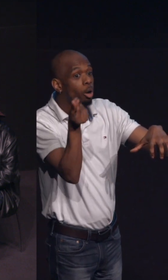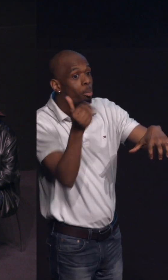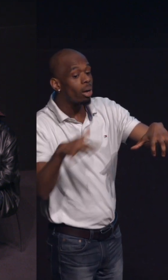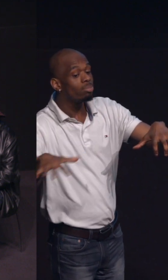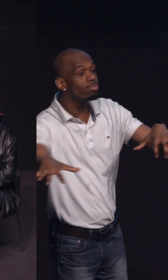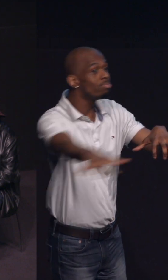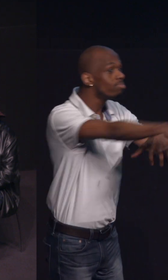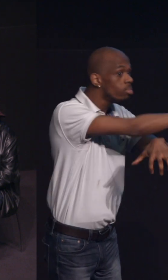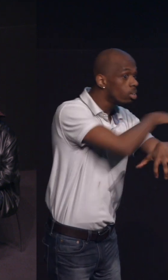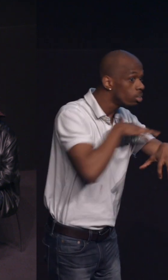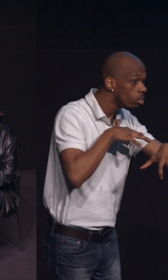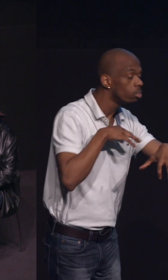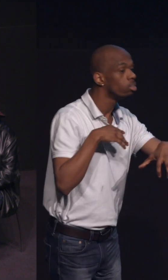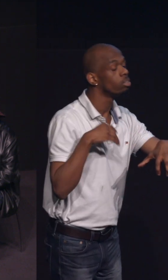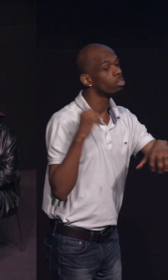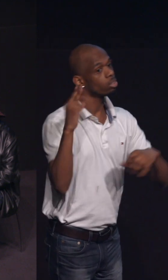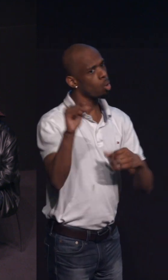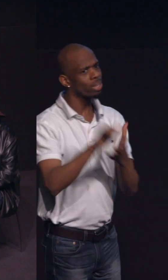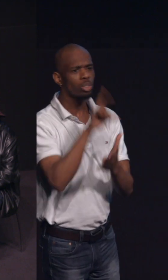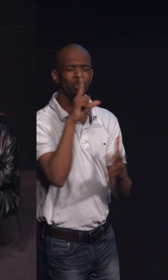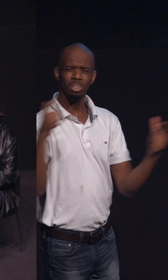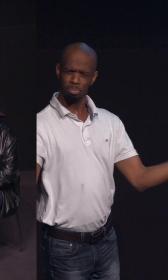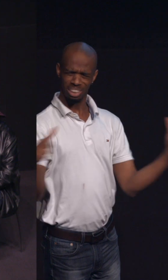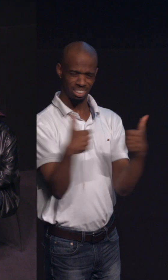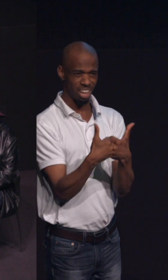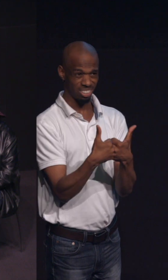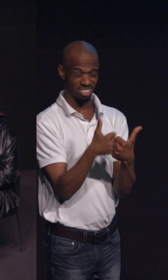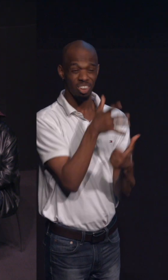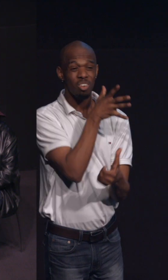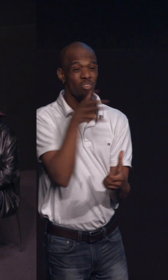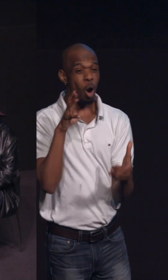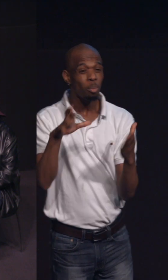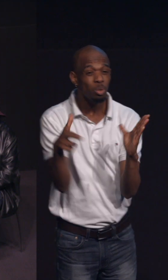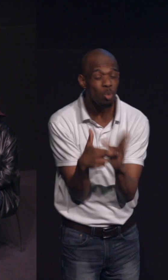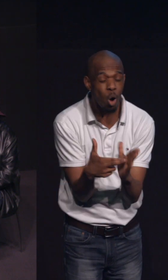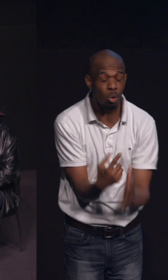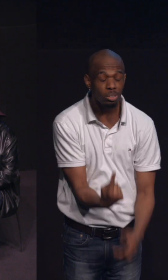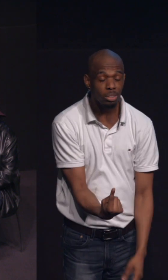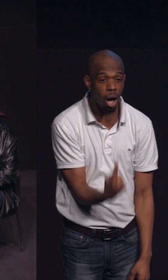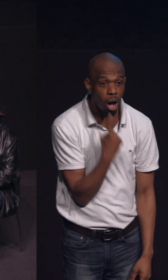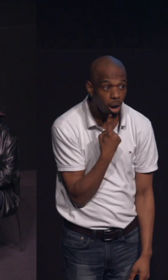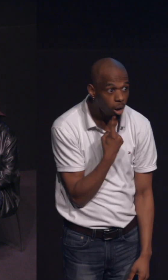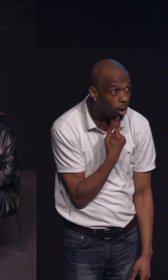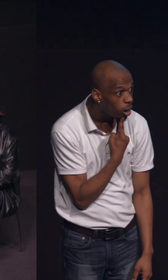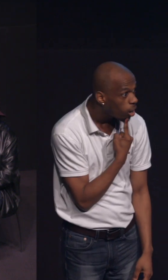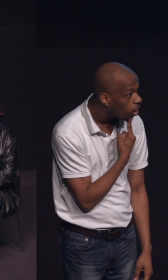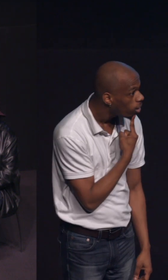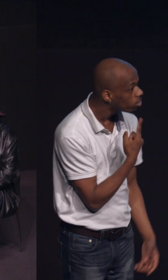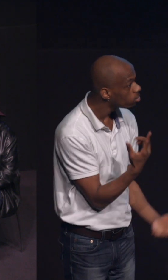of the biggest challenging-- agriculture sucks, especially how it treats the people that are growing our food